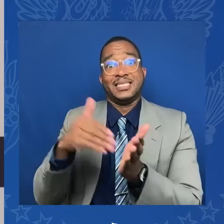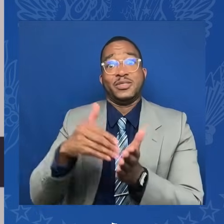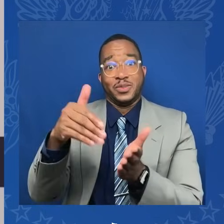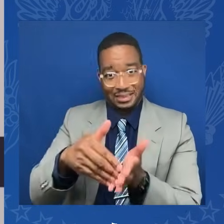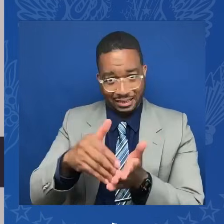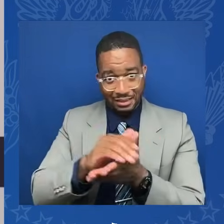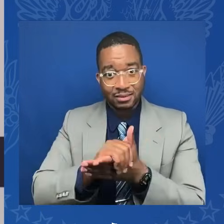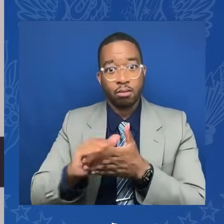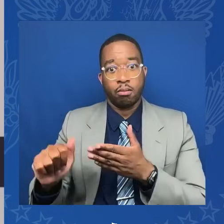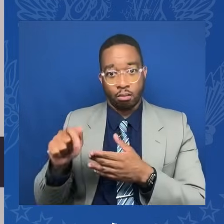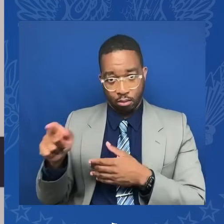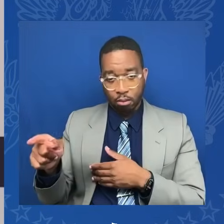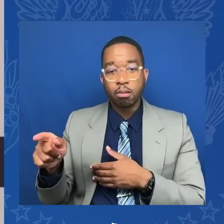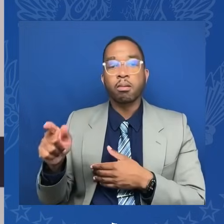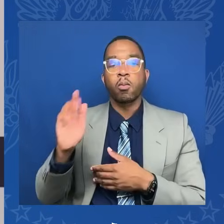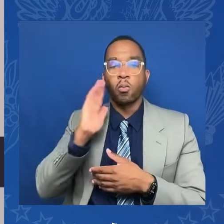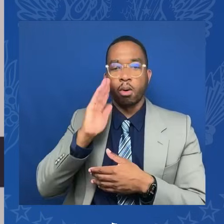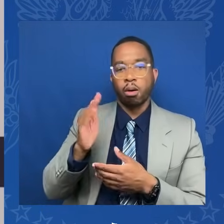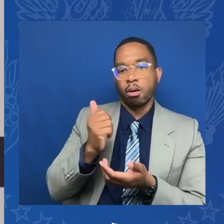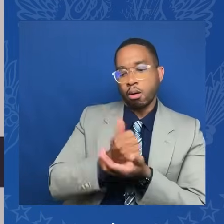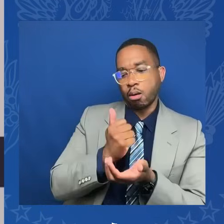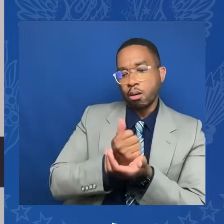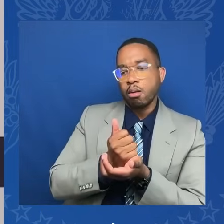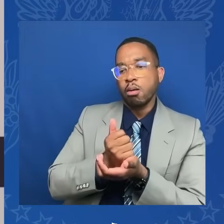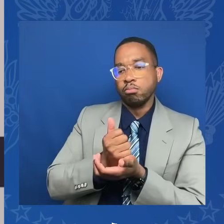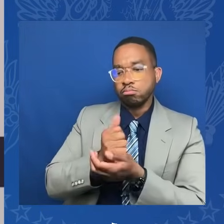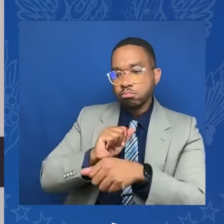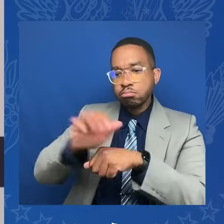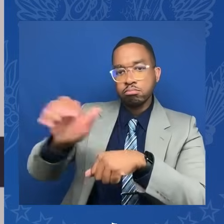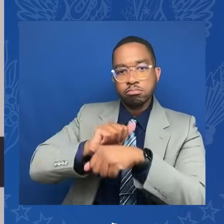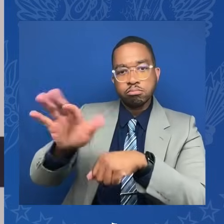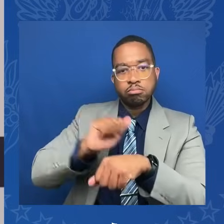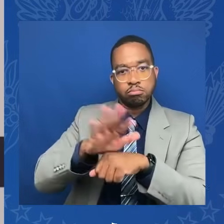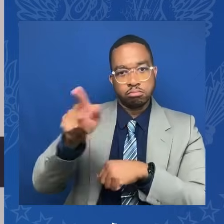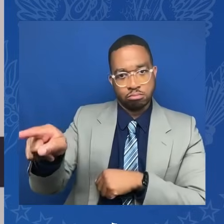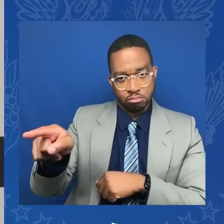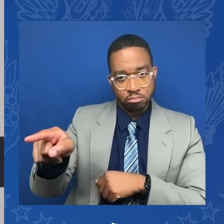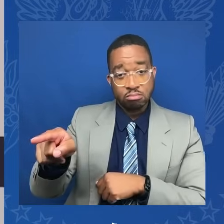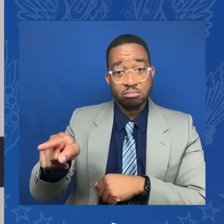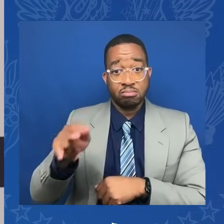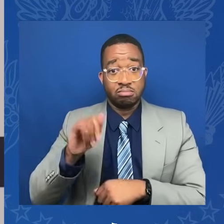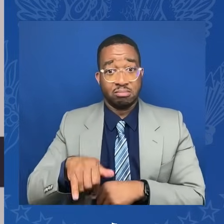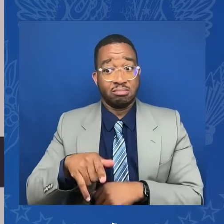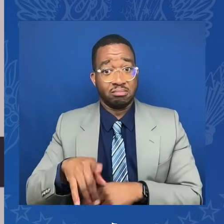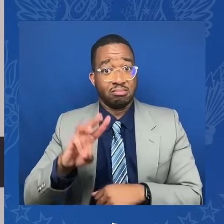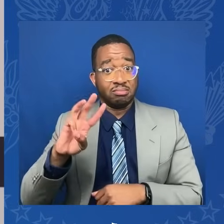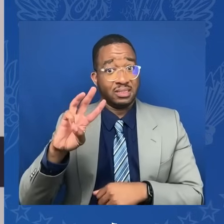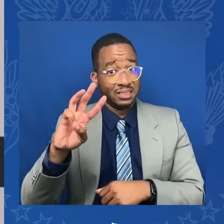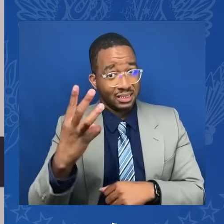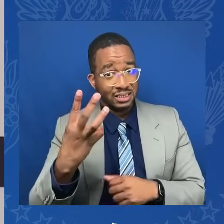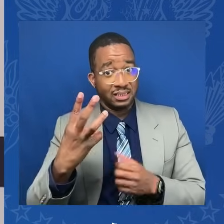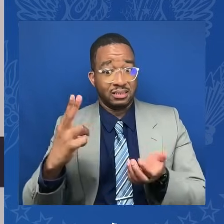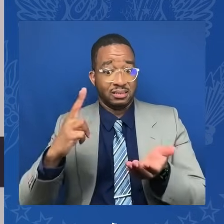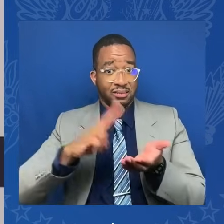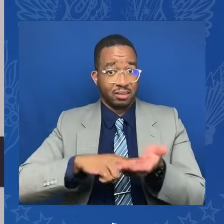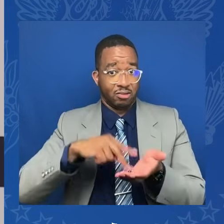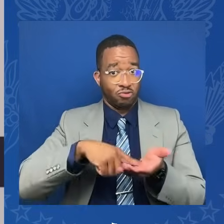since we signed the national security legislation earlier this year -- I wish we could have done it when we wanted to six months earlier,